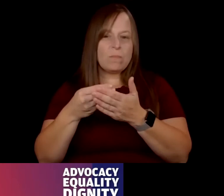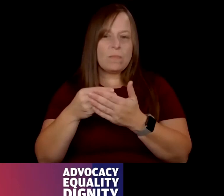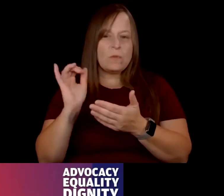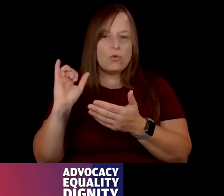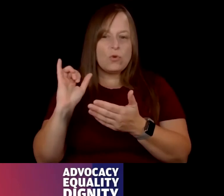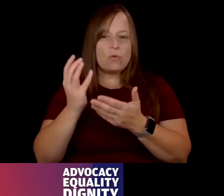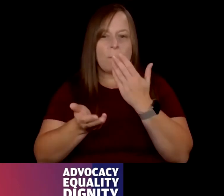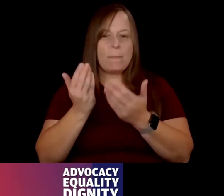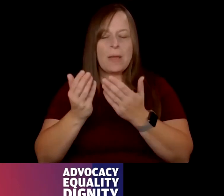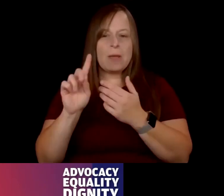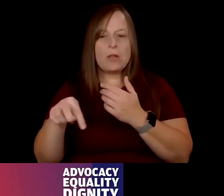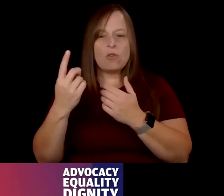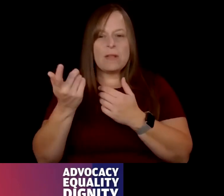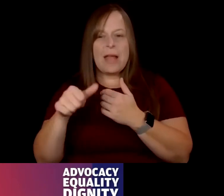But maybe just any thoughts on